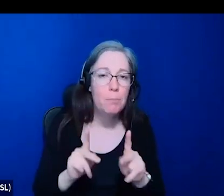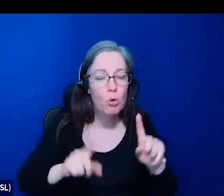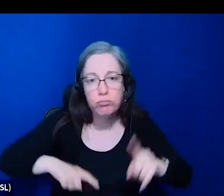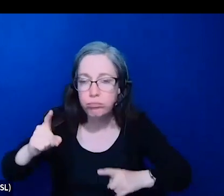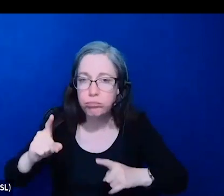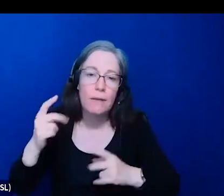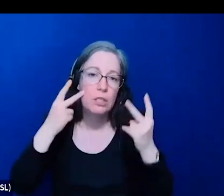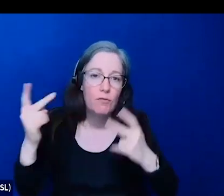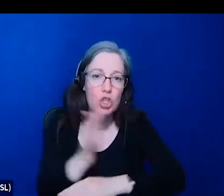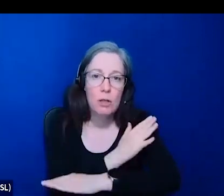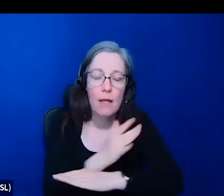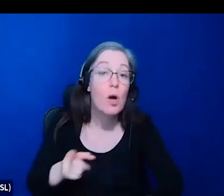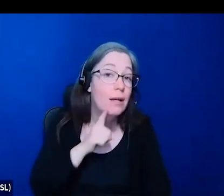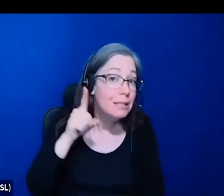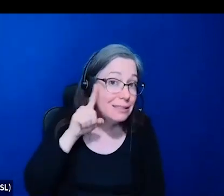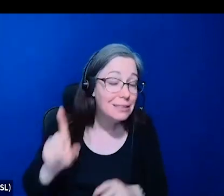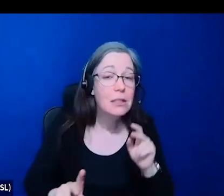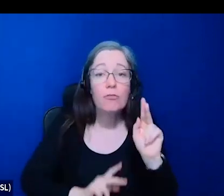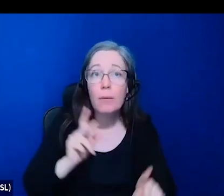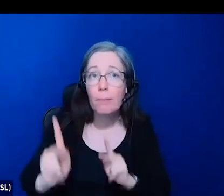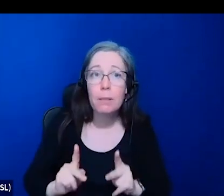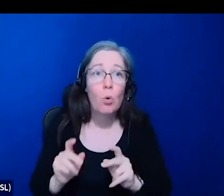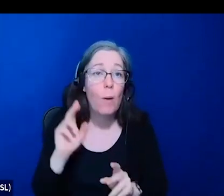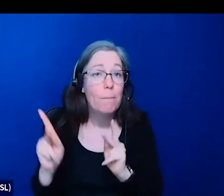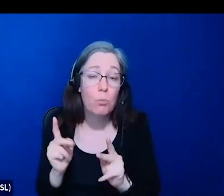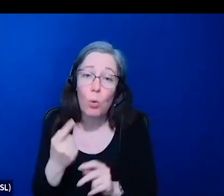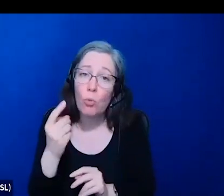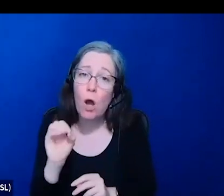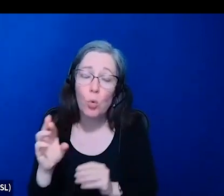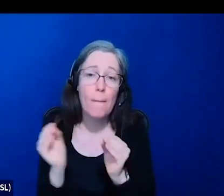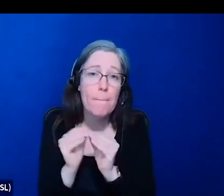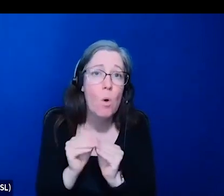people with one or more prosthetic limbs, and wheelchair users.